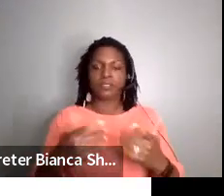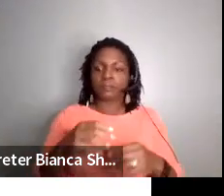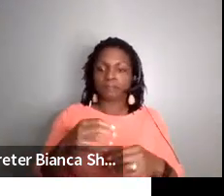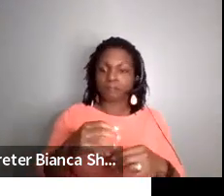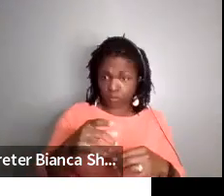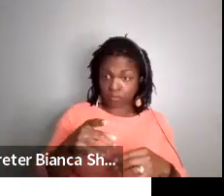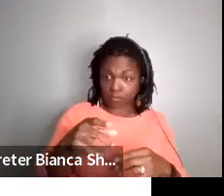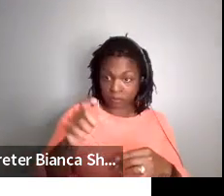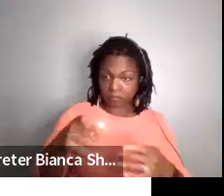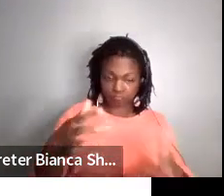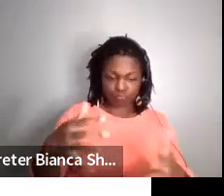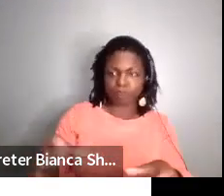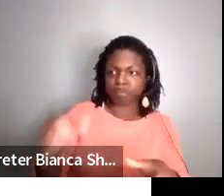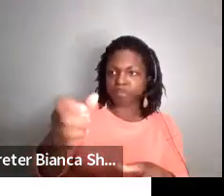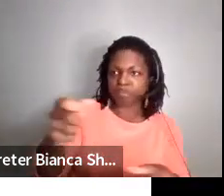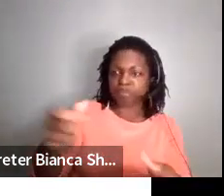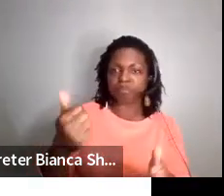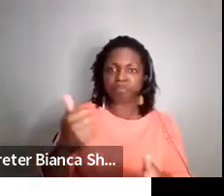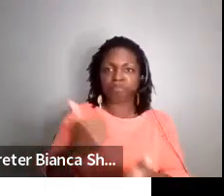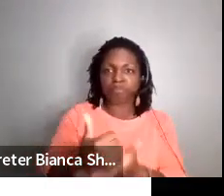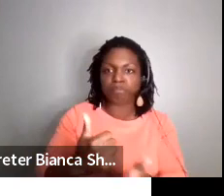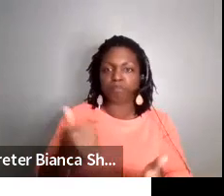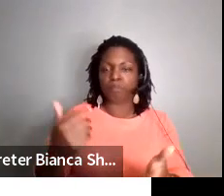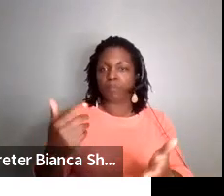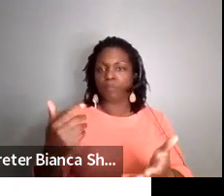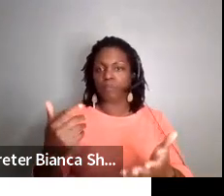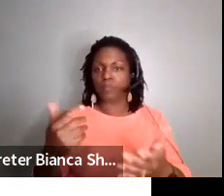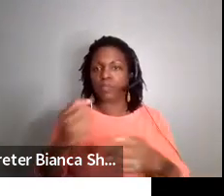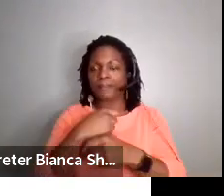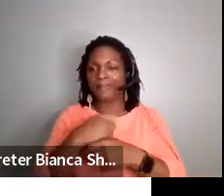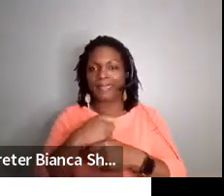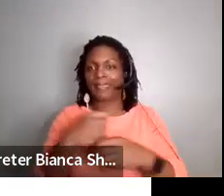accommodations reasonable to the person. Okay, simple things. teaching.